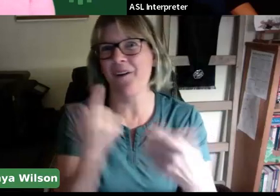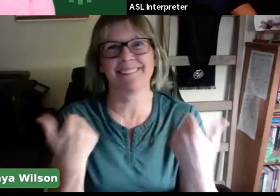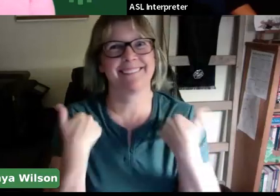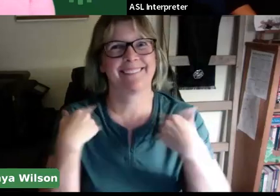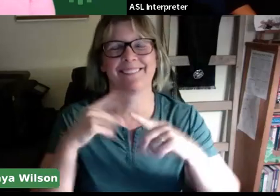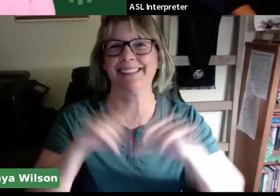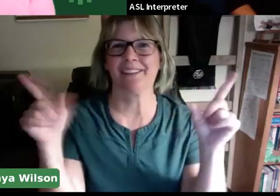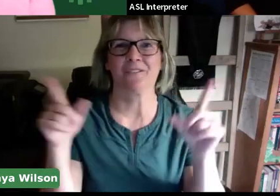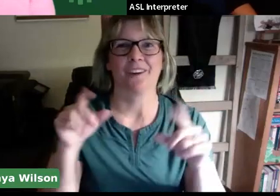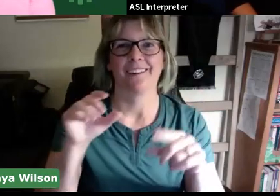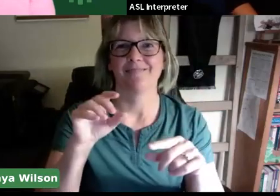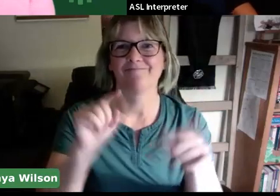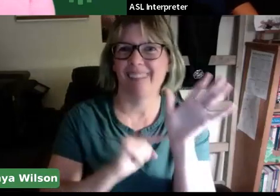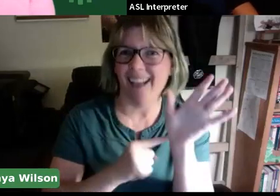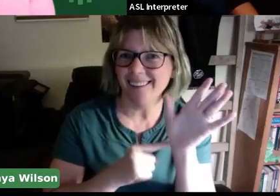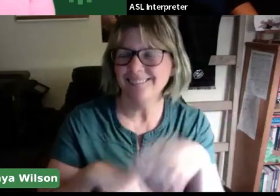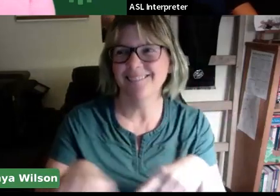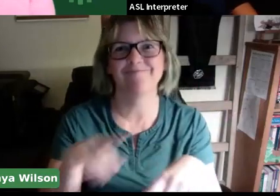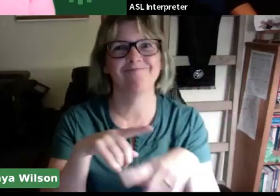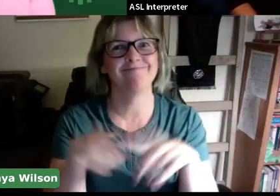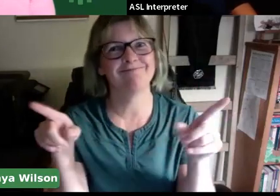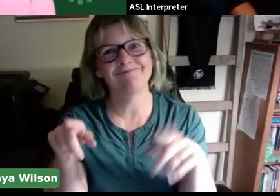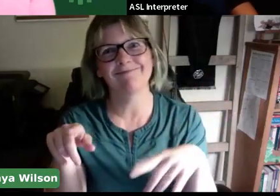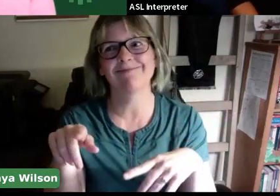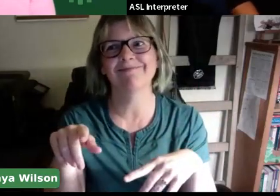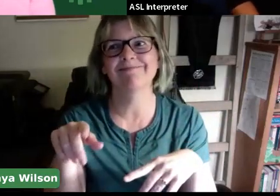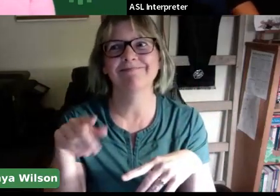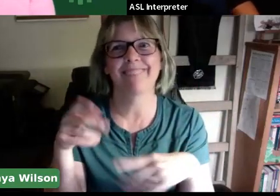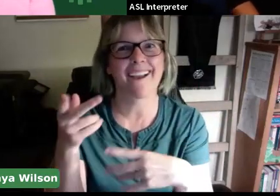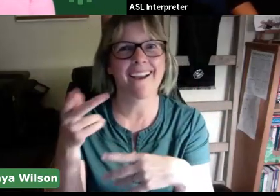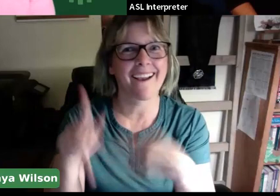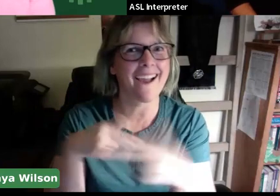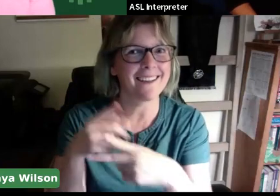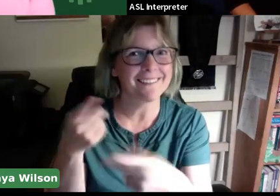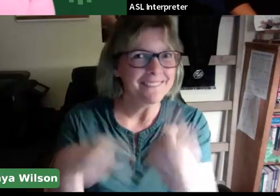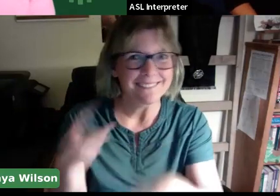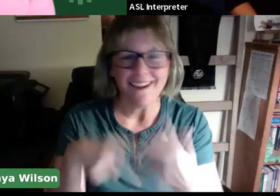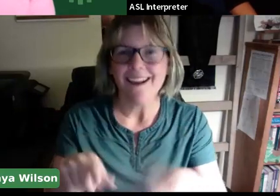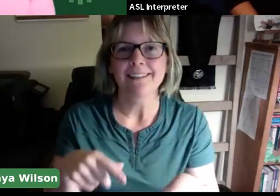Is always growing, it's changing, there are different accents, there's different, there's